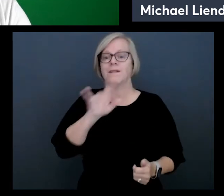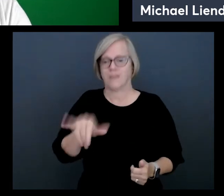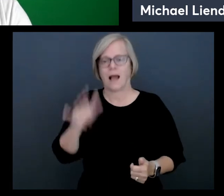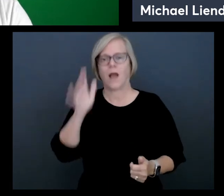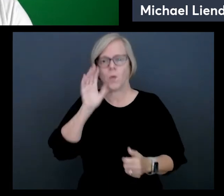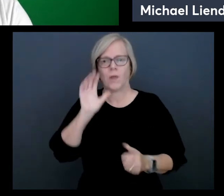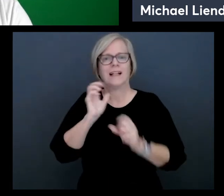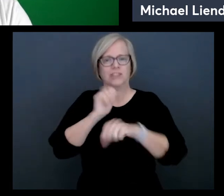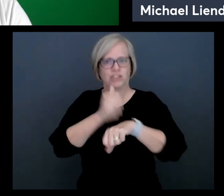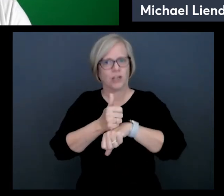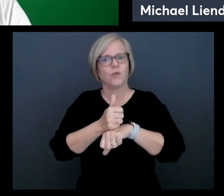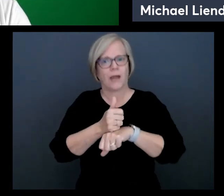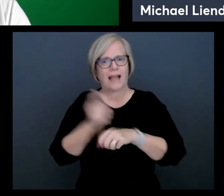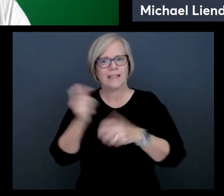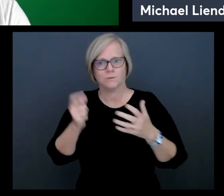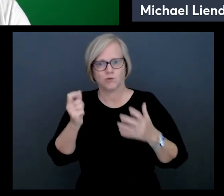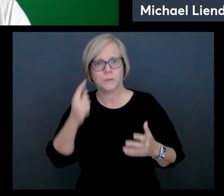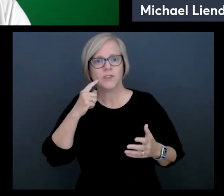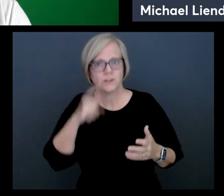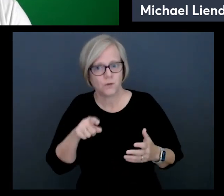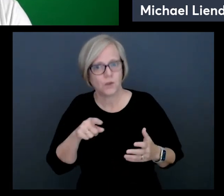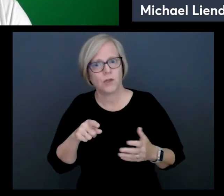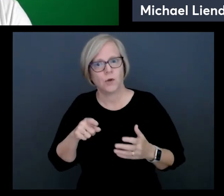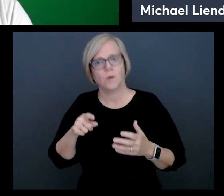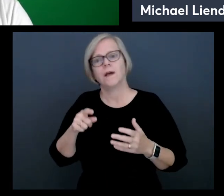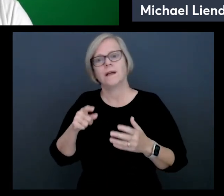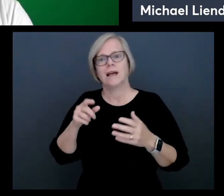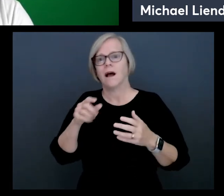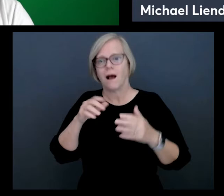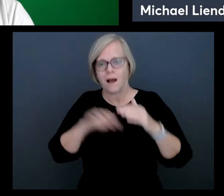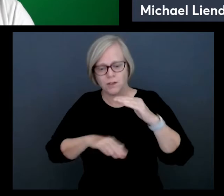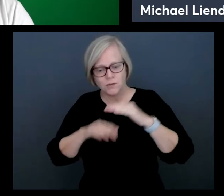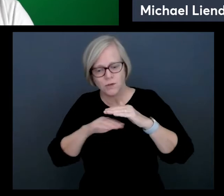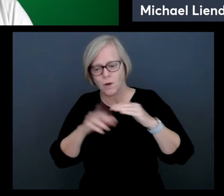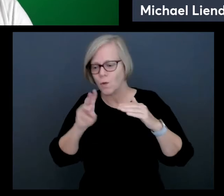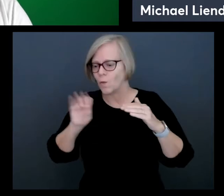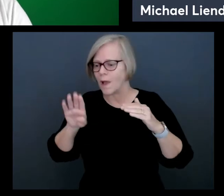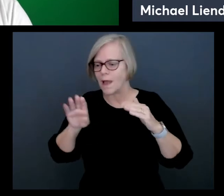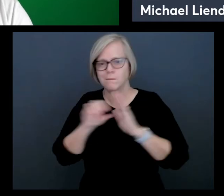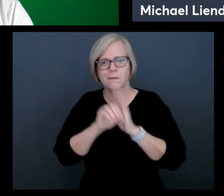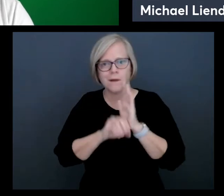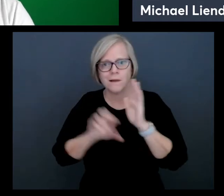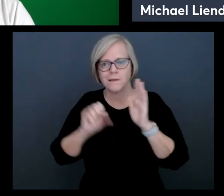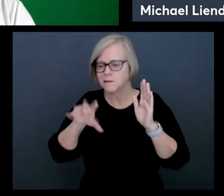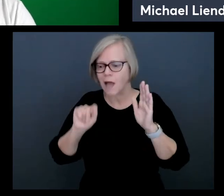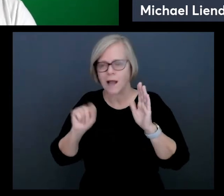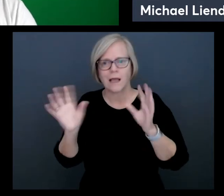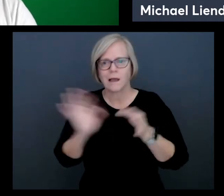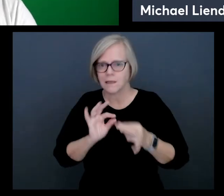With Amplify, we'll generate those subscriptions for you and as you're using those same under the layer of web socket connections